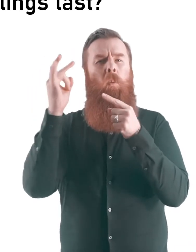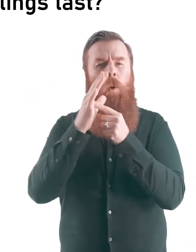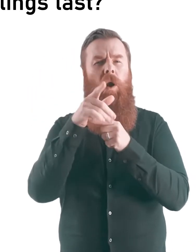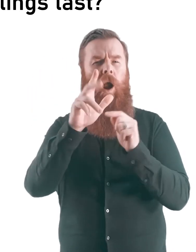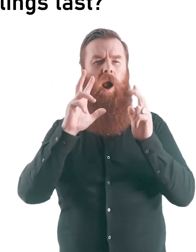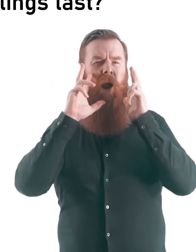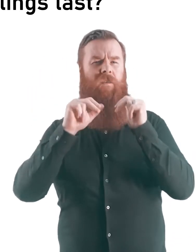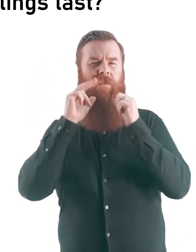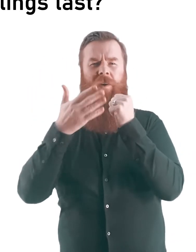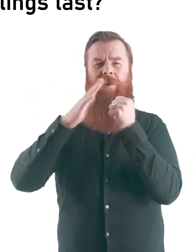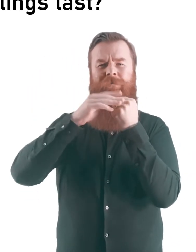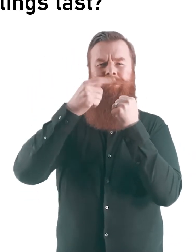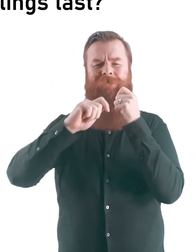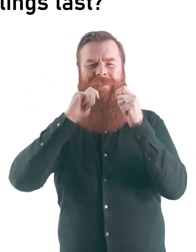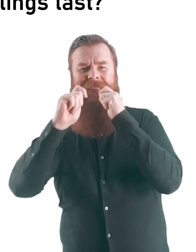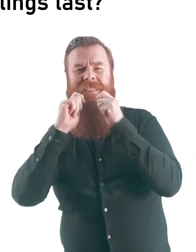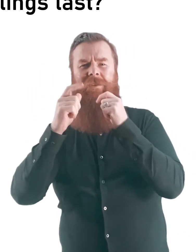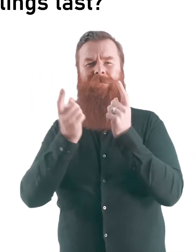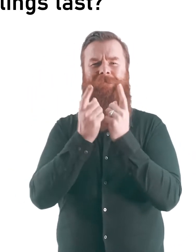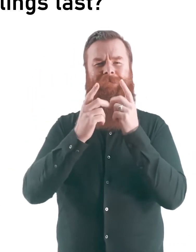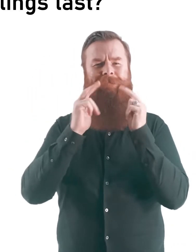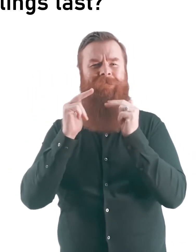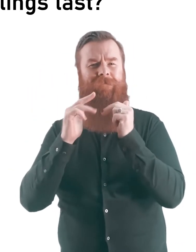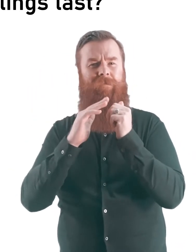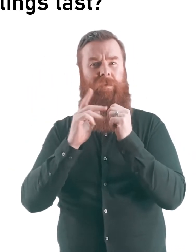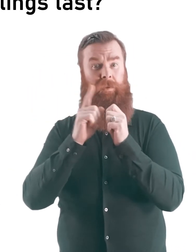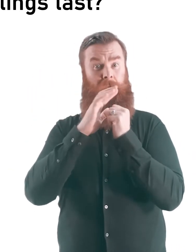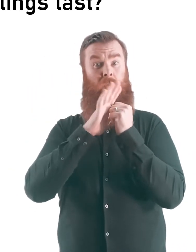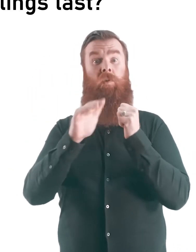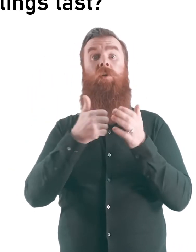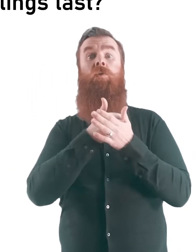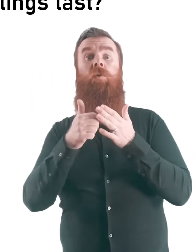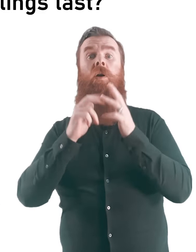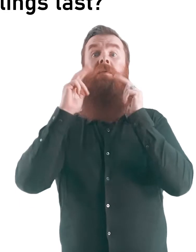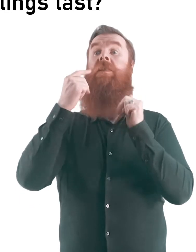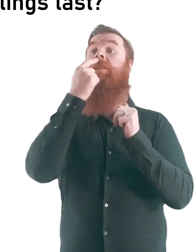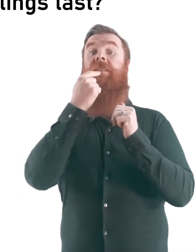It is important to care for your fillings, just like your natural teeth.